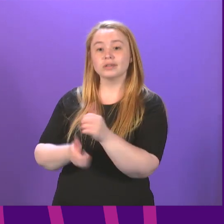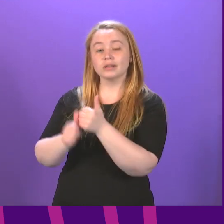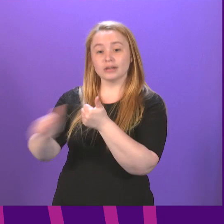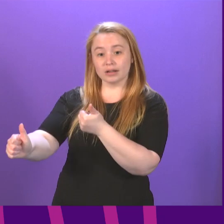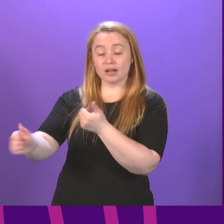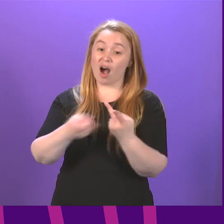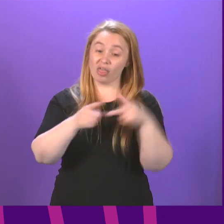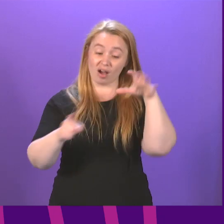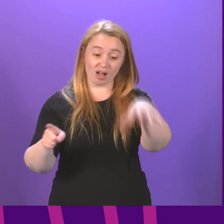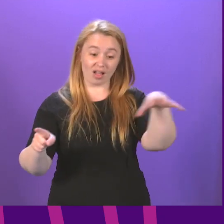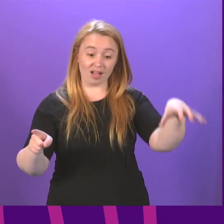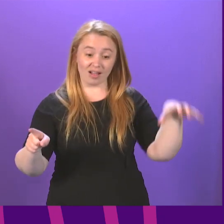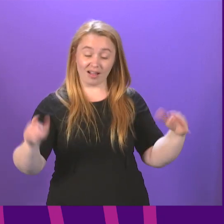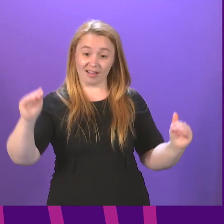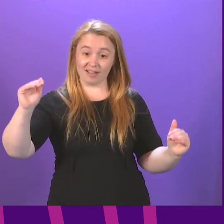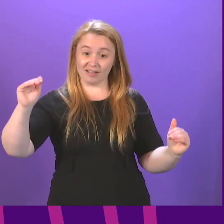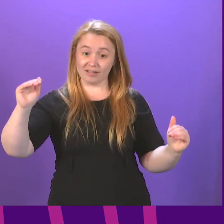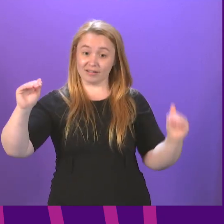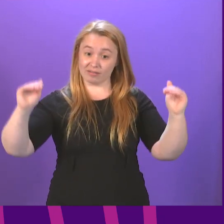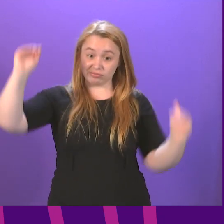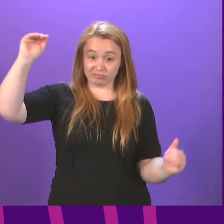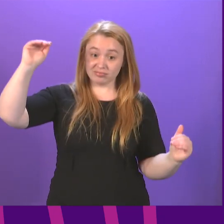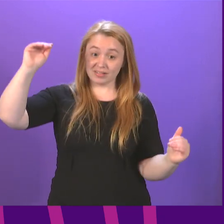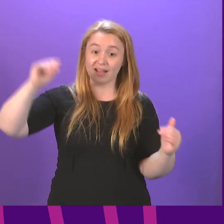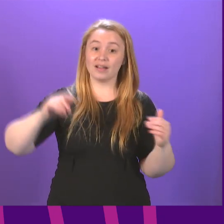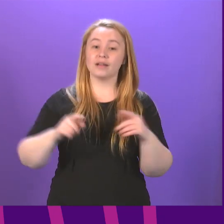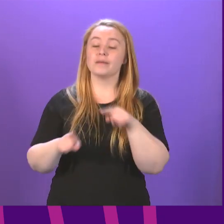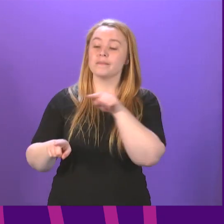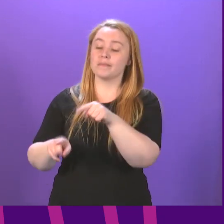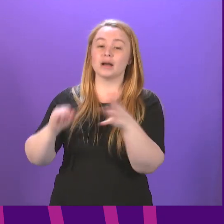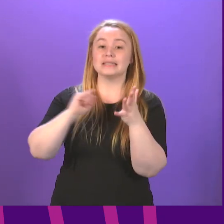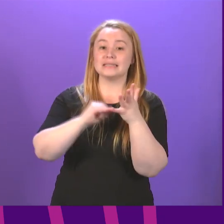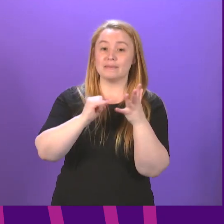site in Scotland. SEPA also gains additional expertise by working with partners, including